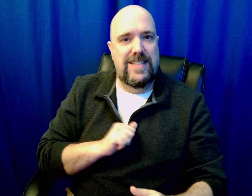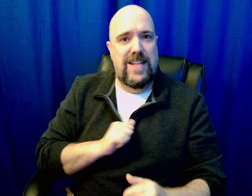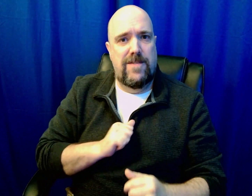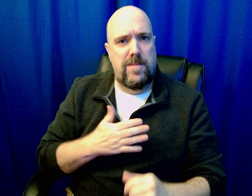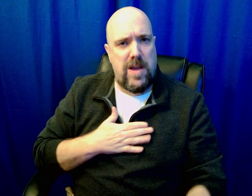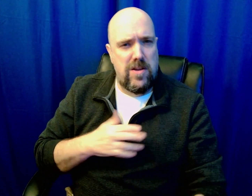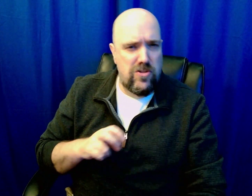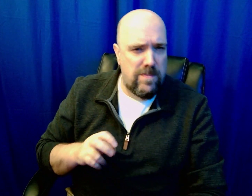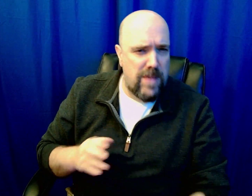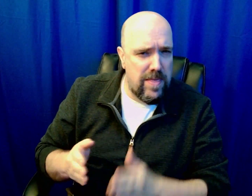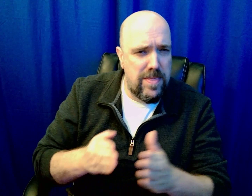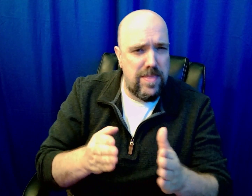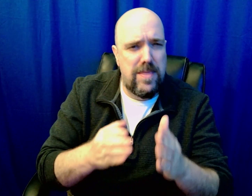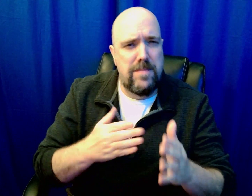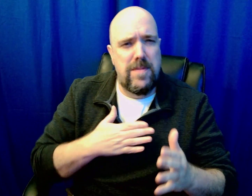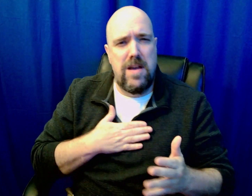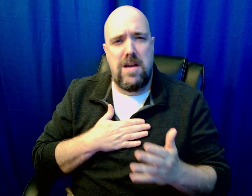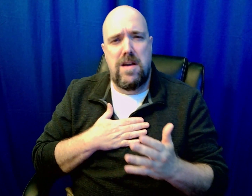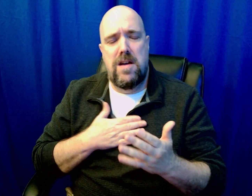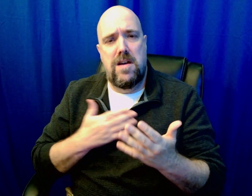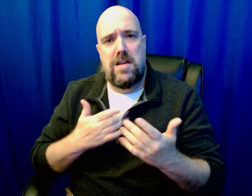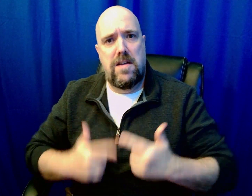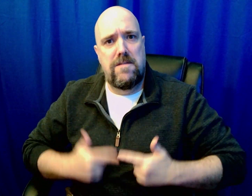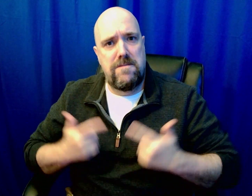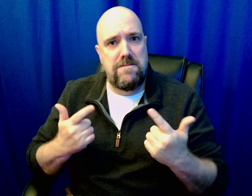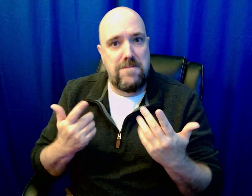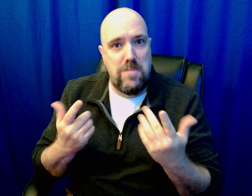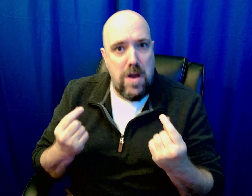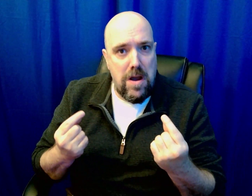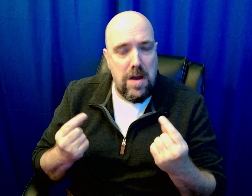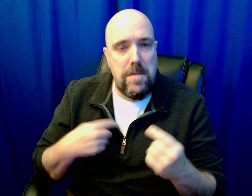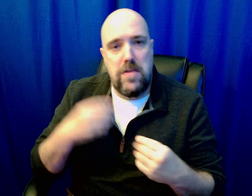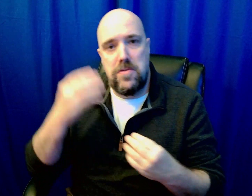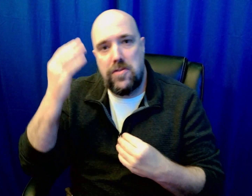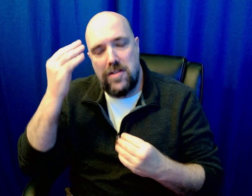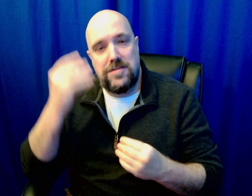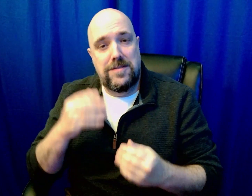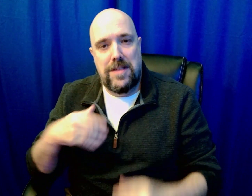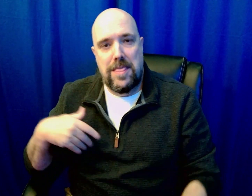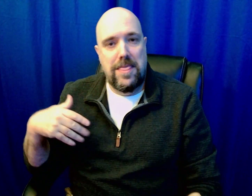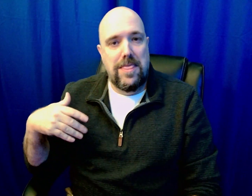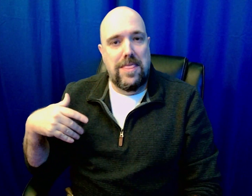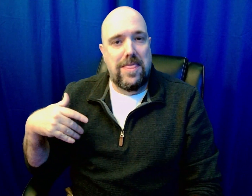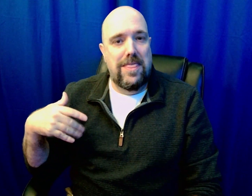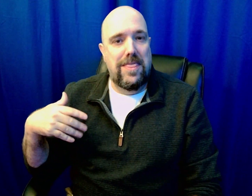About my path, my my life, and my thoughts, I have not done it yet.